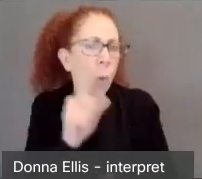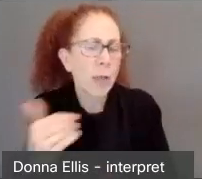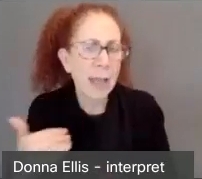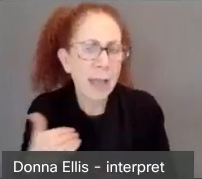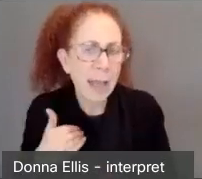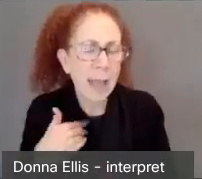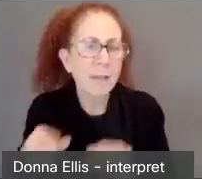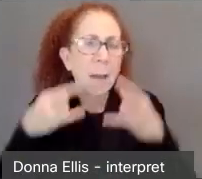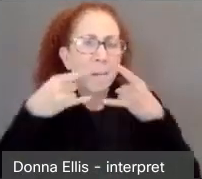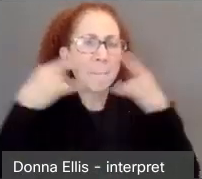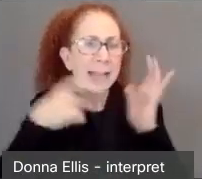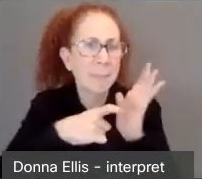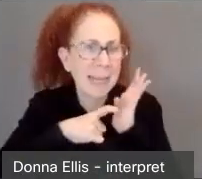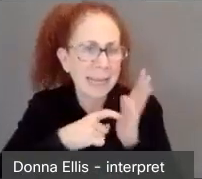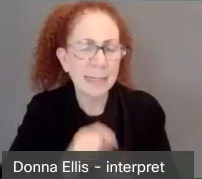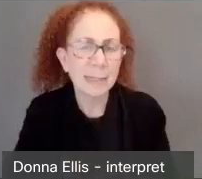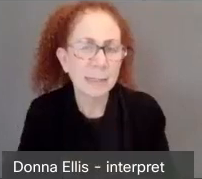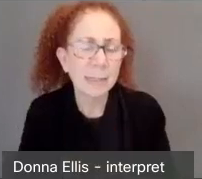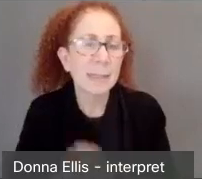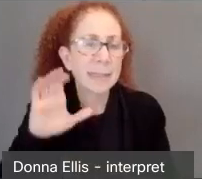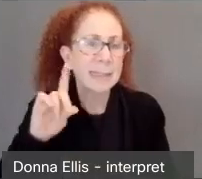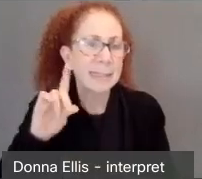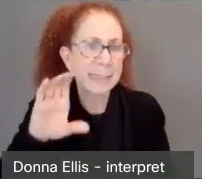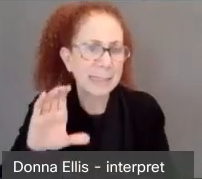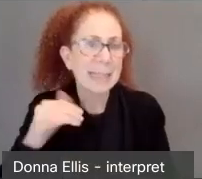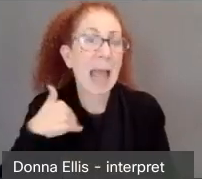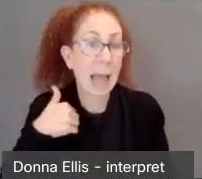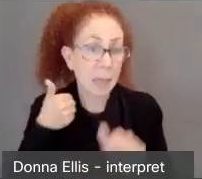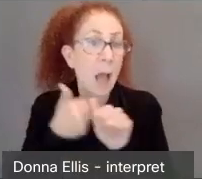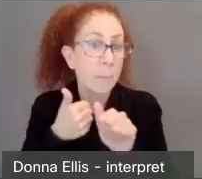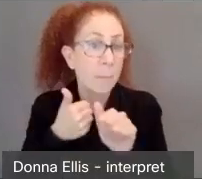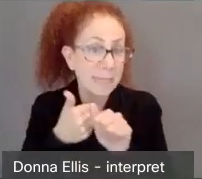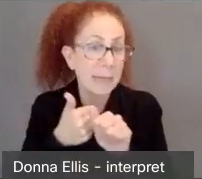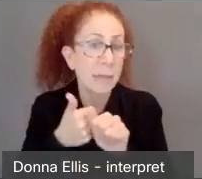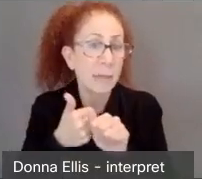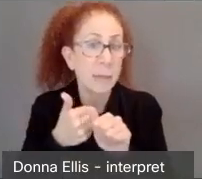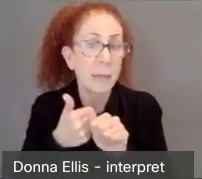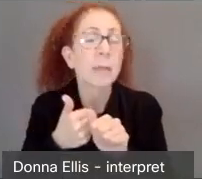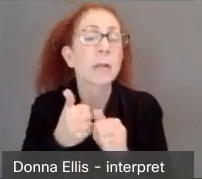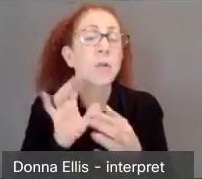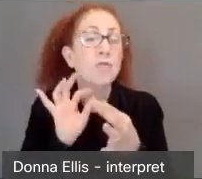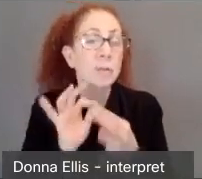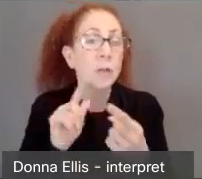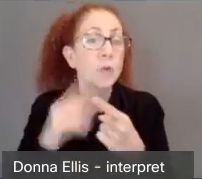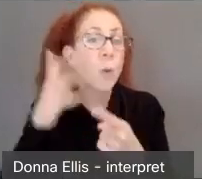mandates. The CDC hasn't updated the mask mandates related to outdoor summer camps yet.